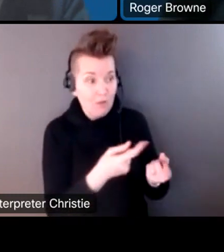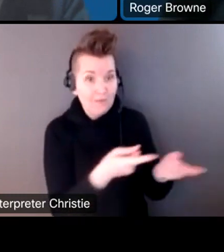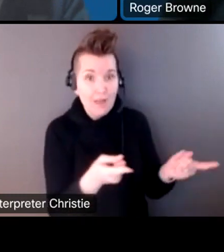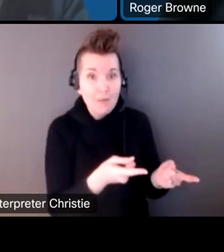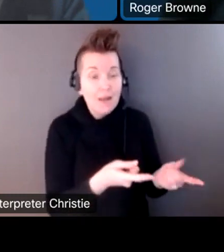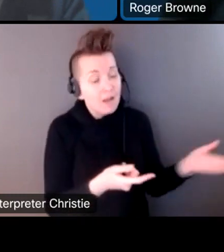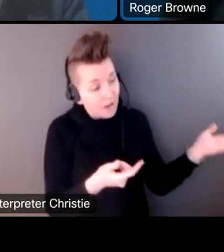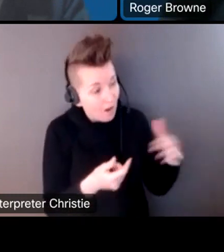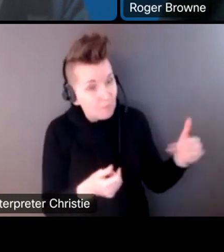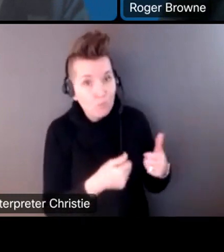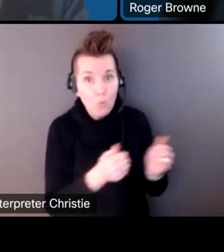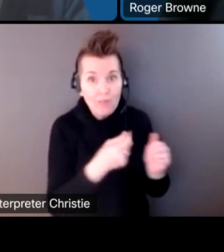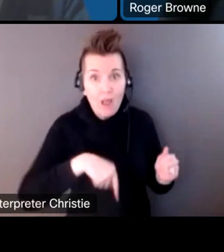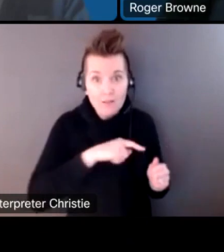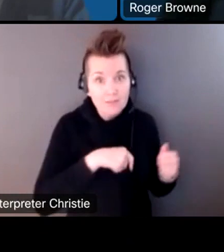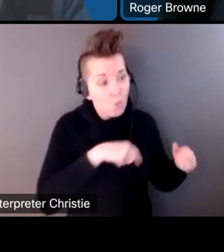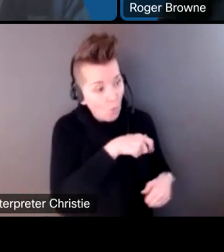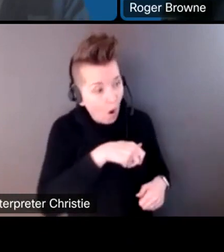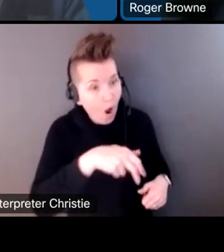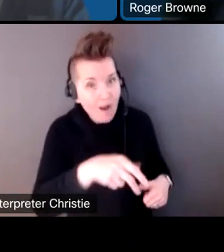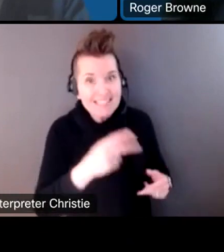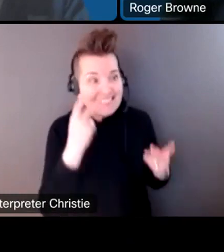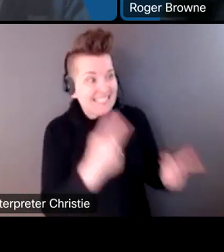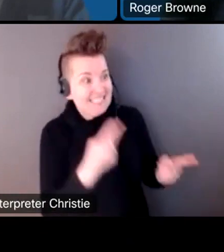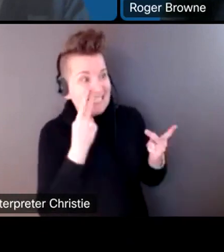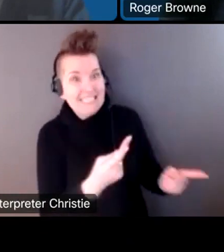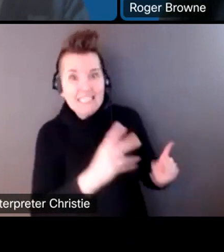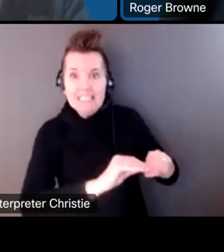these types of issues and to work collectively in terms of ways, what are alternative ways